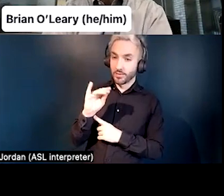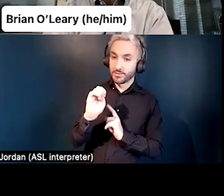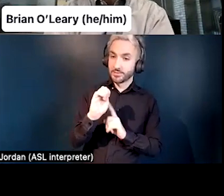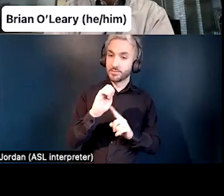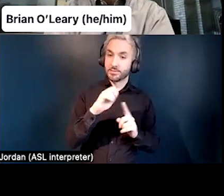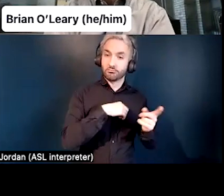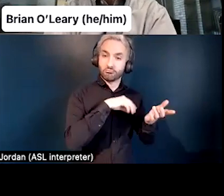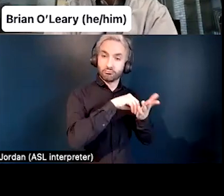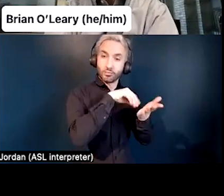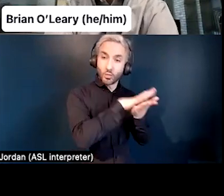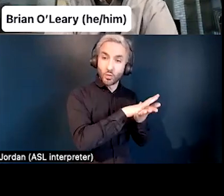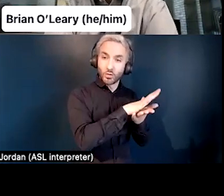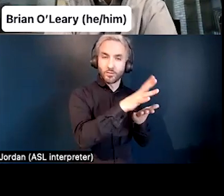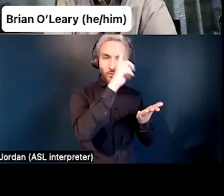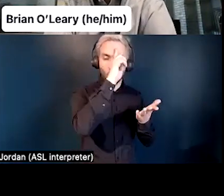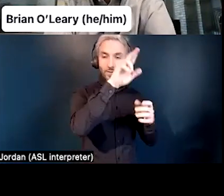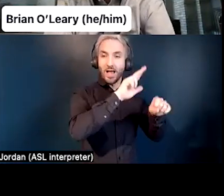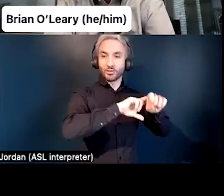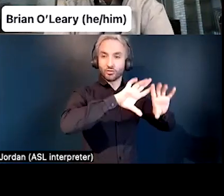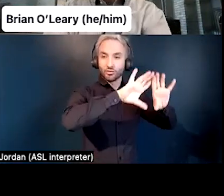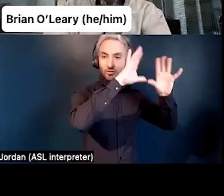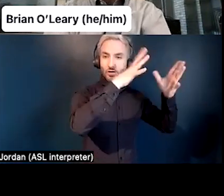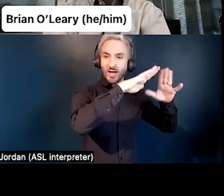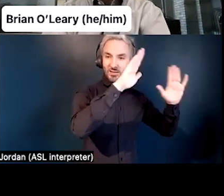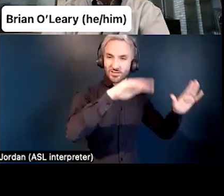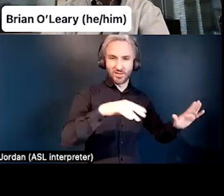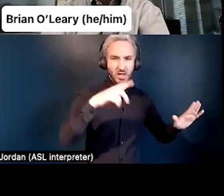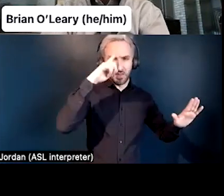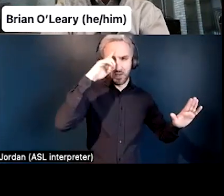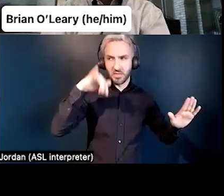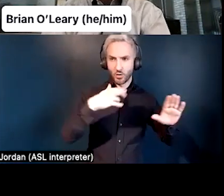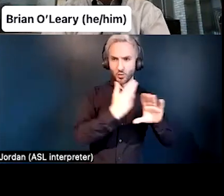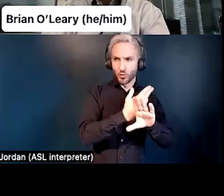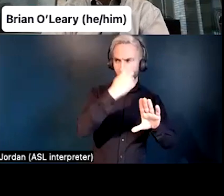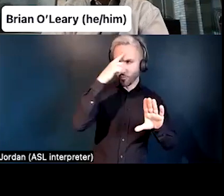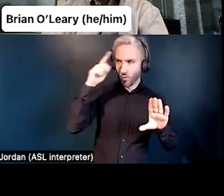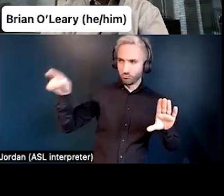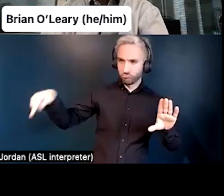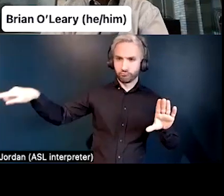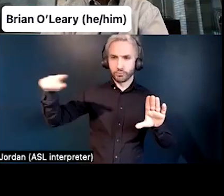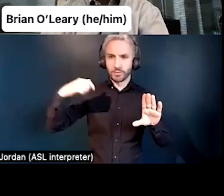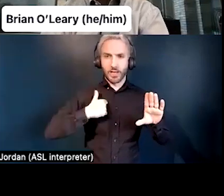that I think would be really useful for Canadian publishers. And when that's ready for prime time,